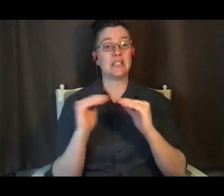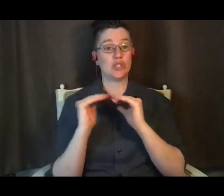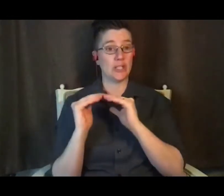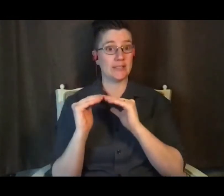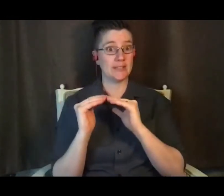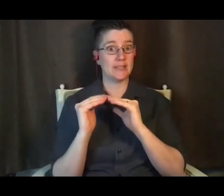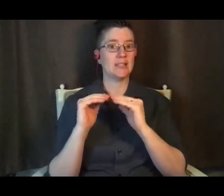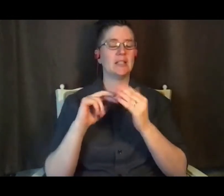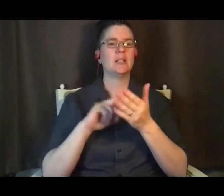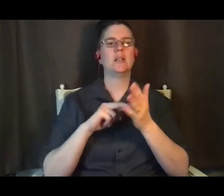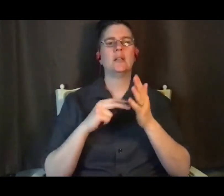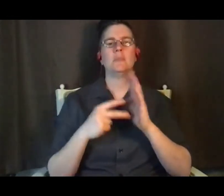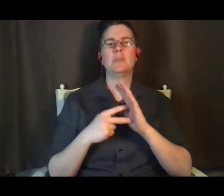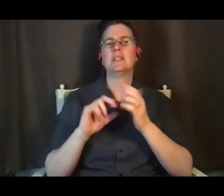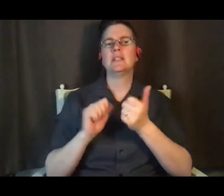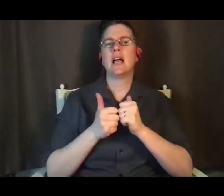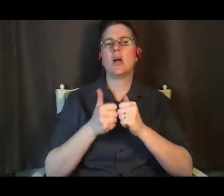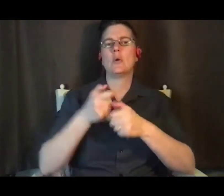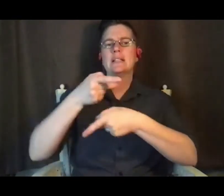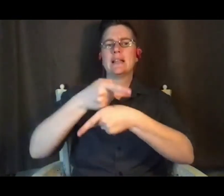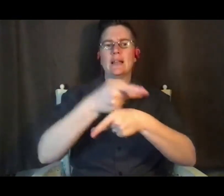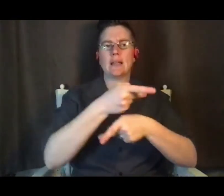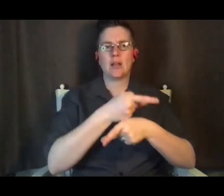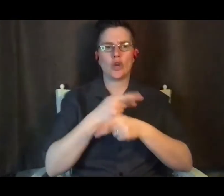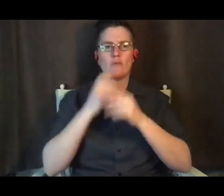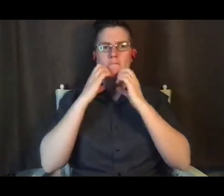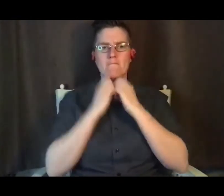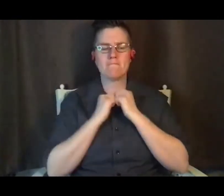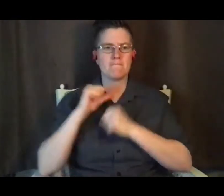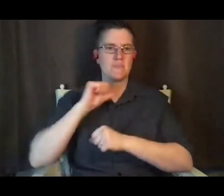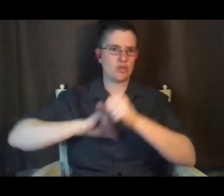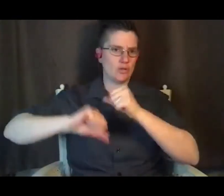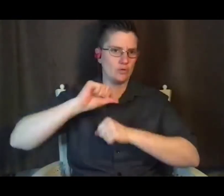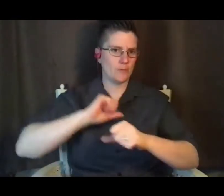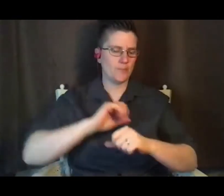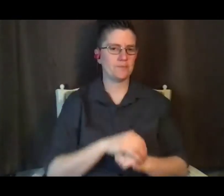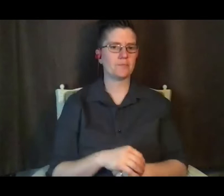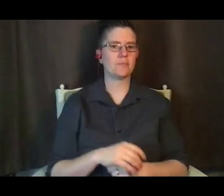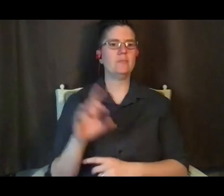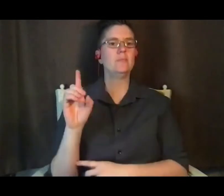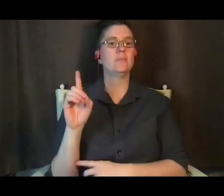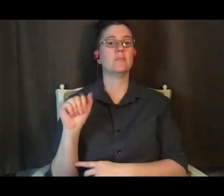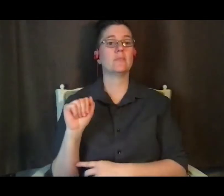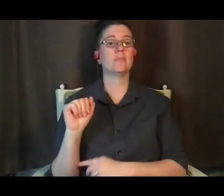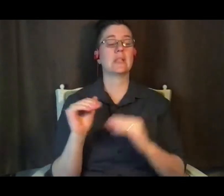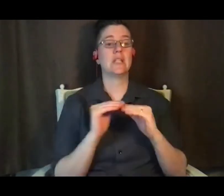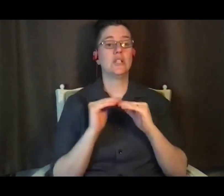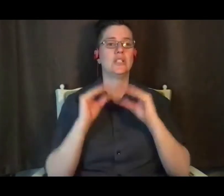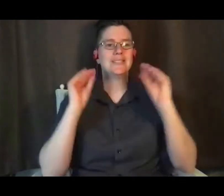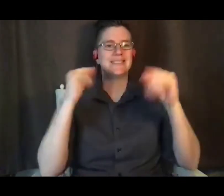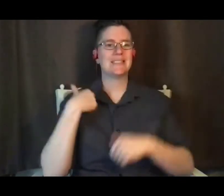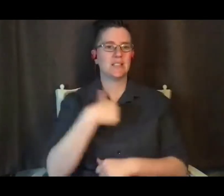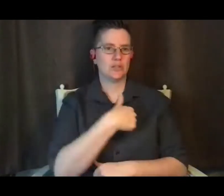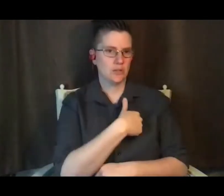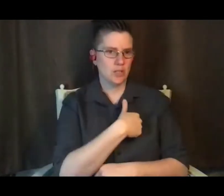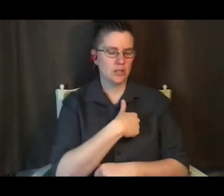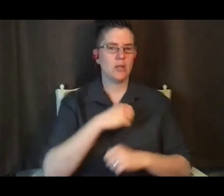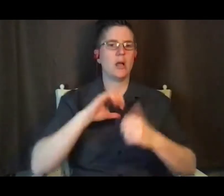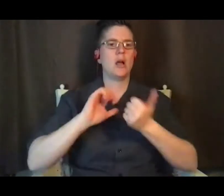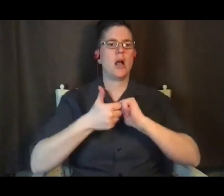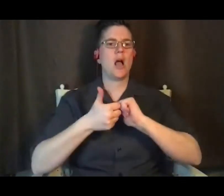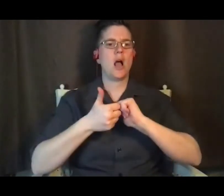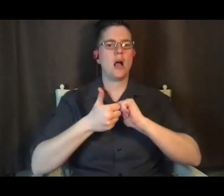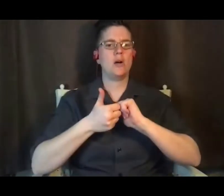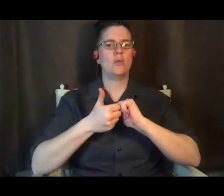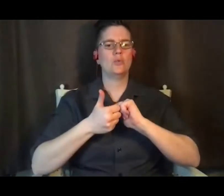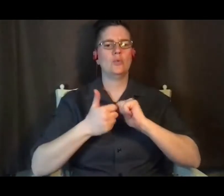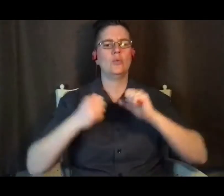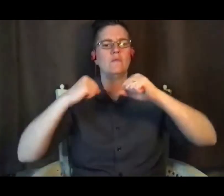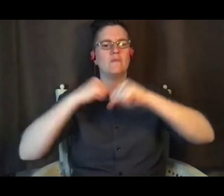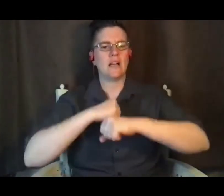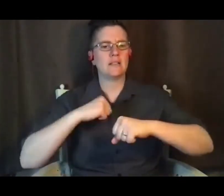for one another disability justice teaches us how we can fight for all of our needs to be met